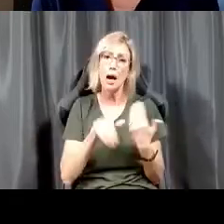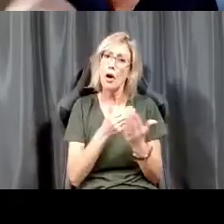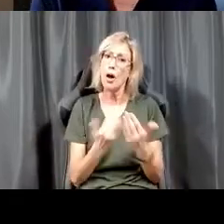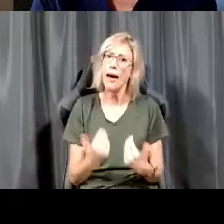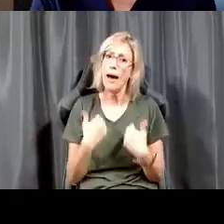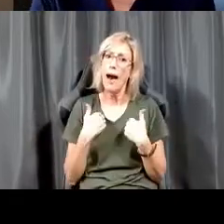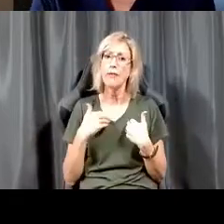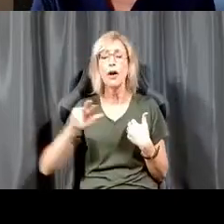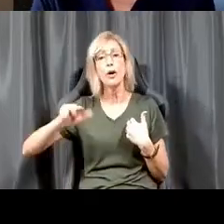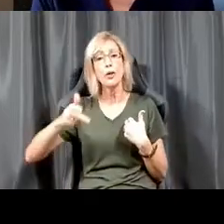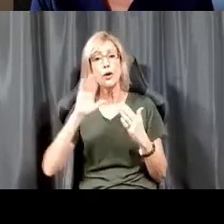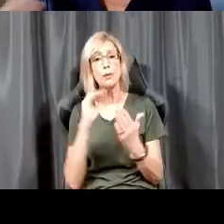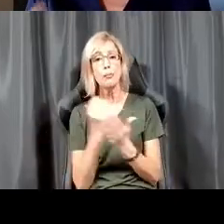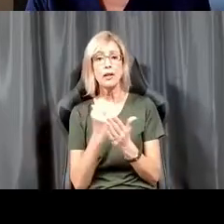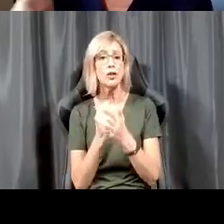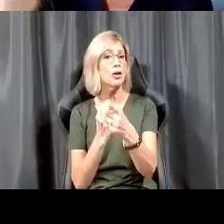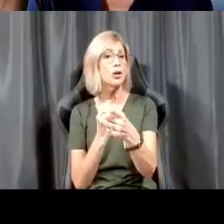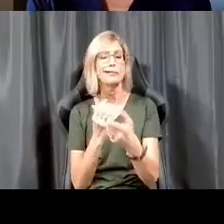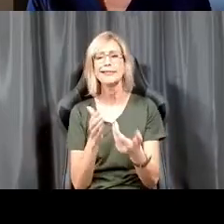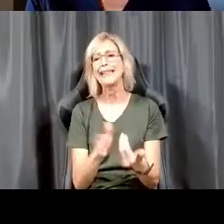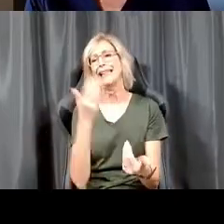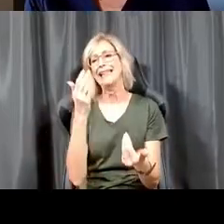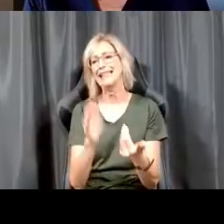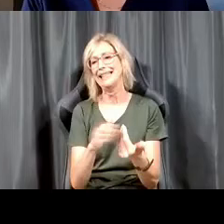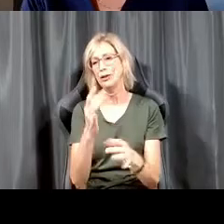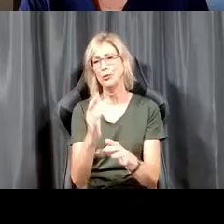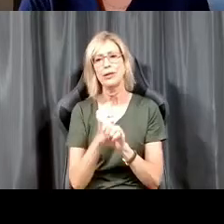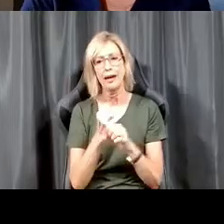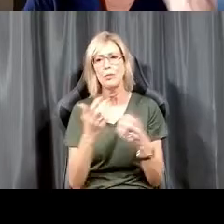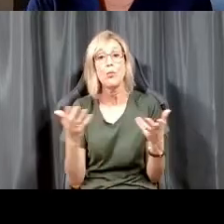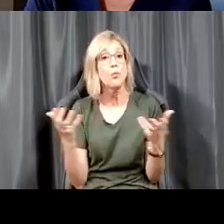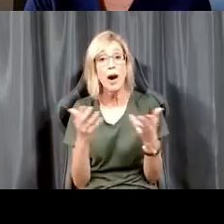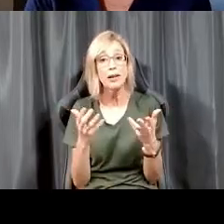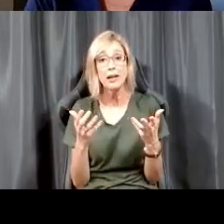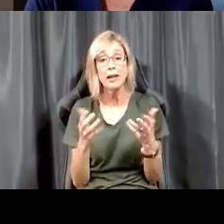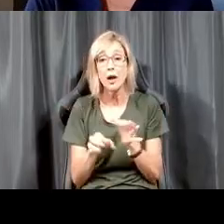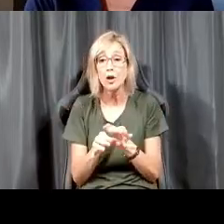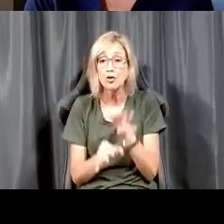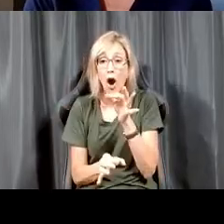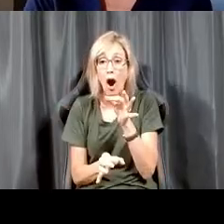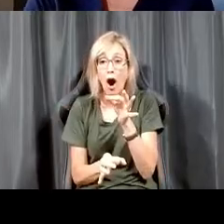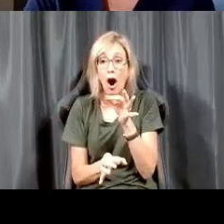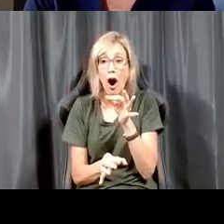The third picture is probably the most easily accessible. Which is just eyestrain side a cup of water.